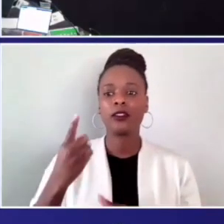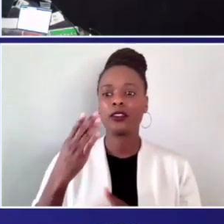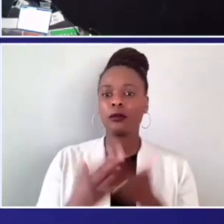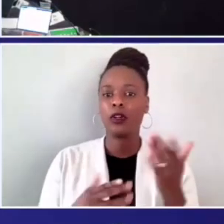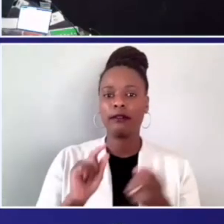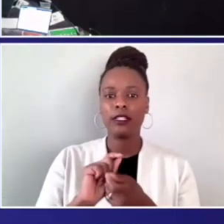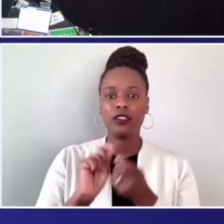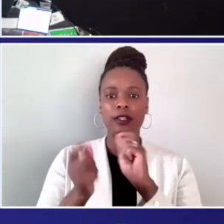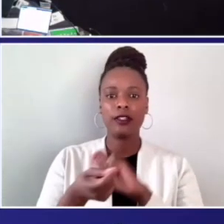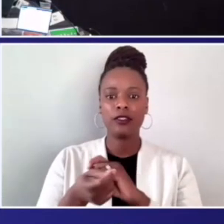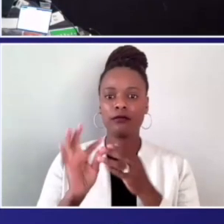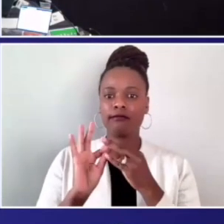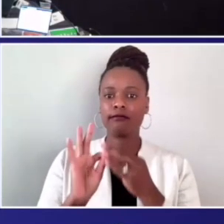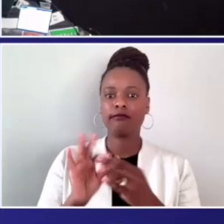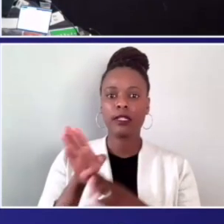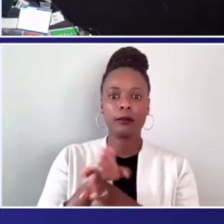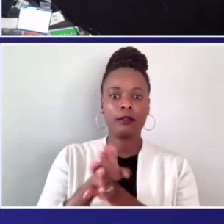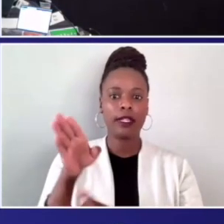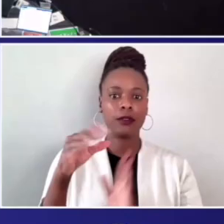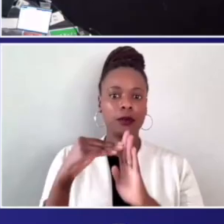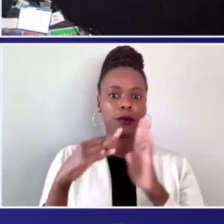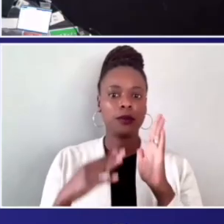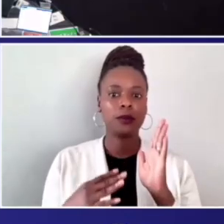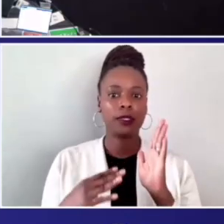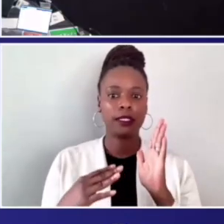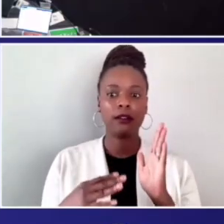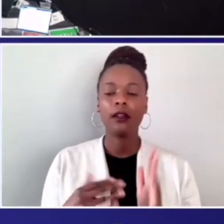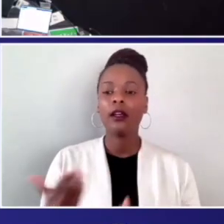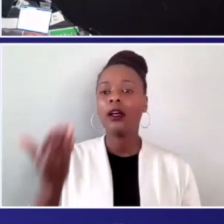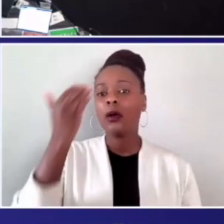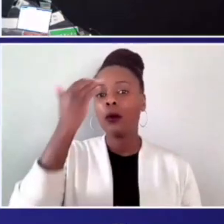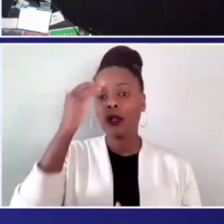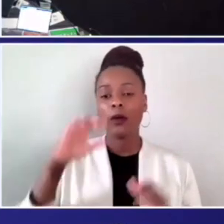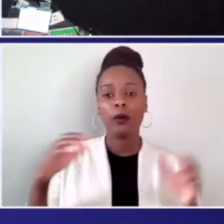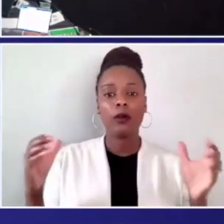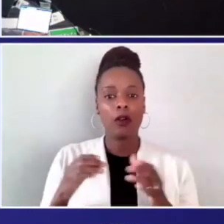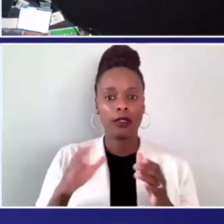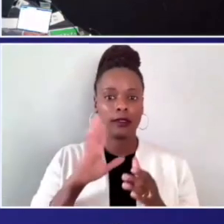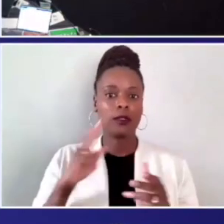Student. And we know that our caucus will come back and relive this.